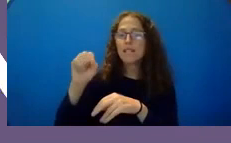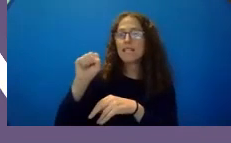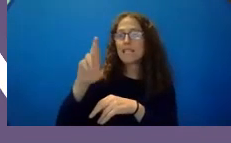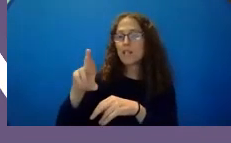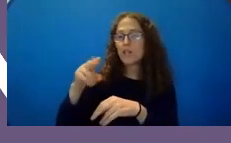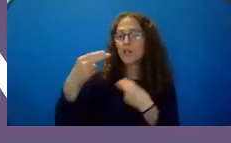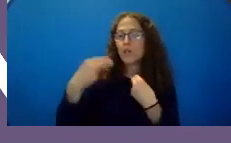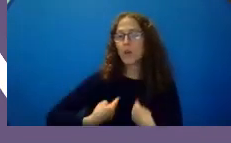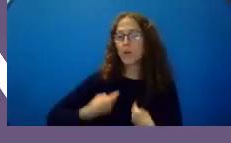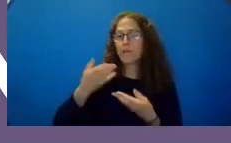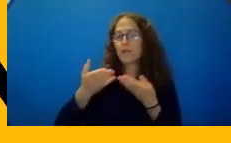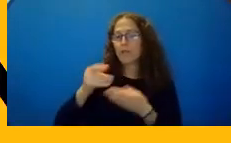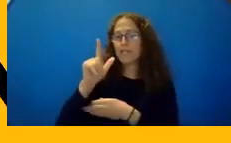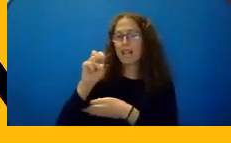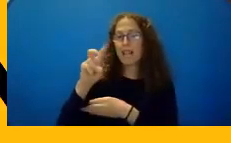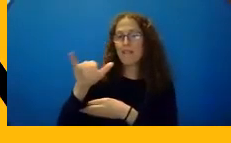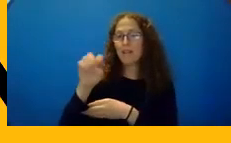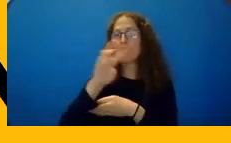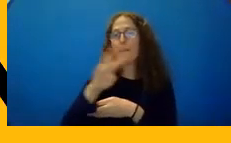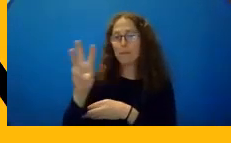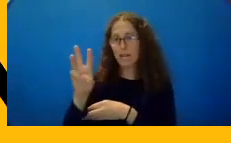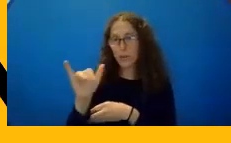THE RFP AS WELL VIA ZOOM GRANTS AND THE LINK IS HERE ON